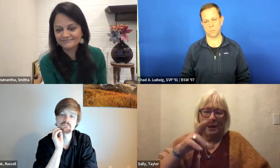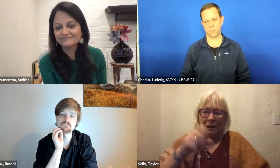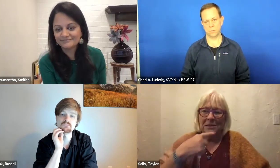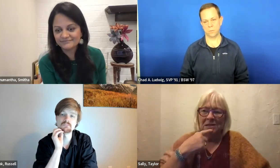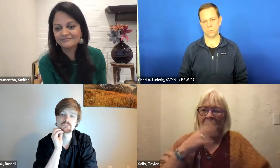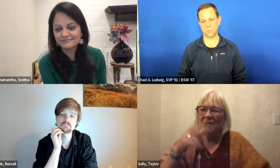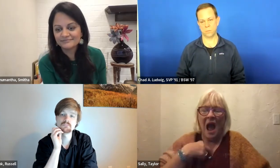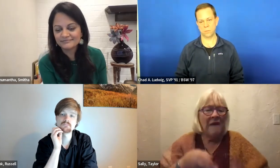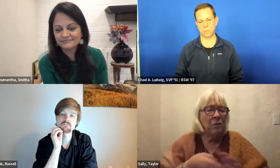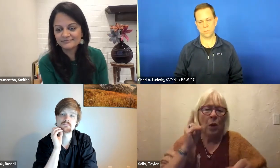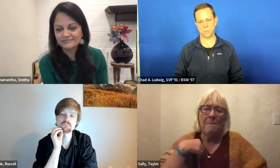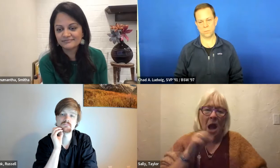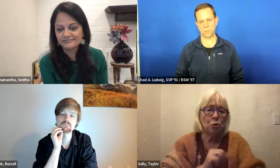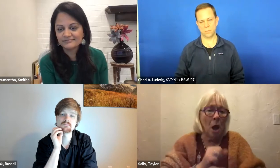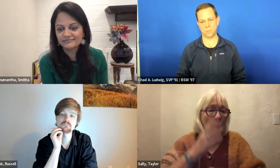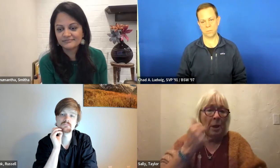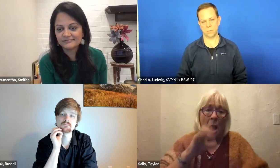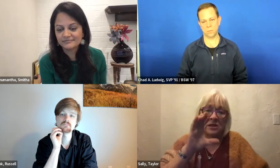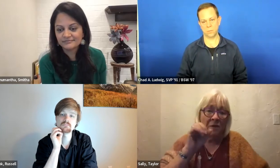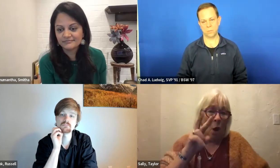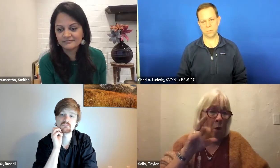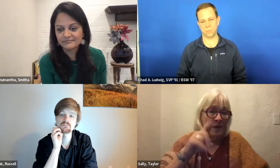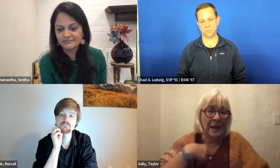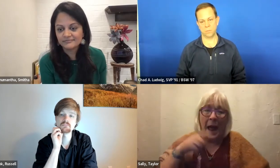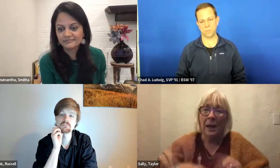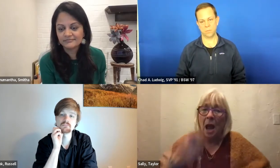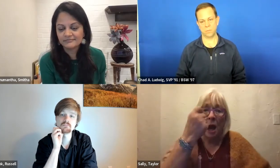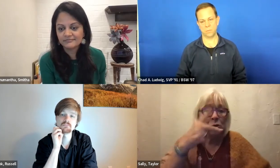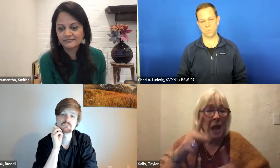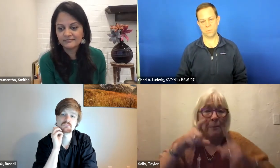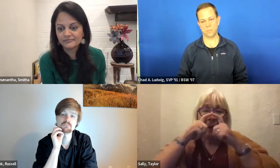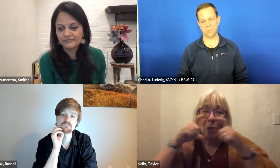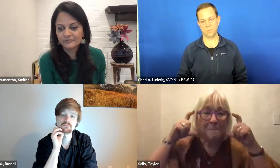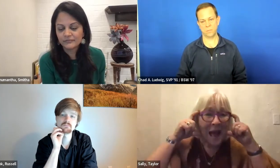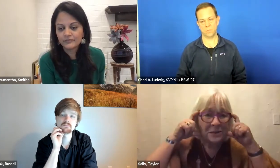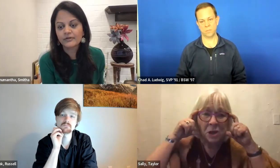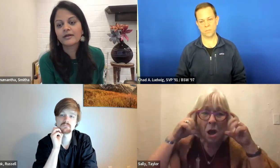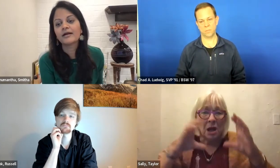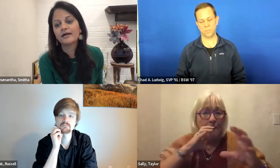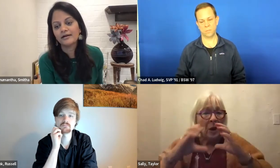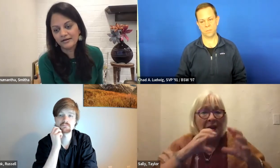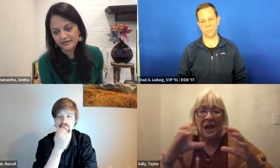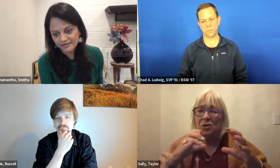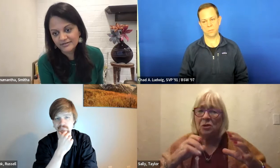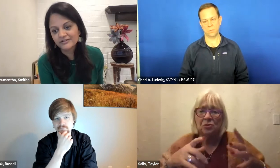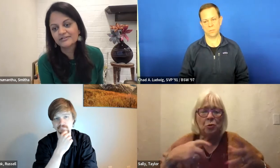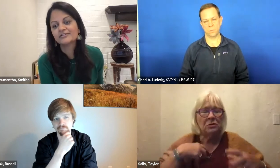that we had, and she said, "Hey, I quit my job because of COVID. "I can't understand people with the masks.